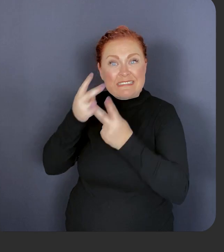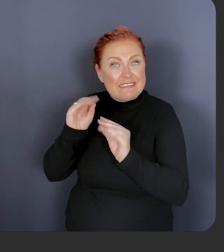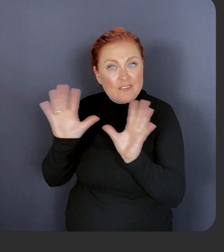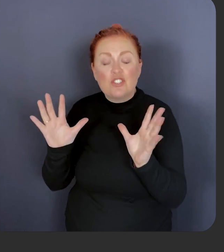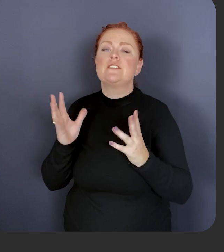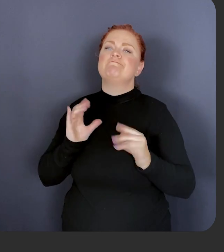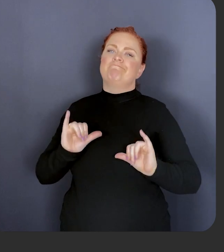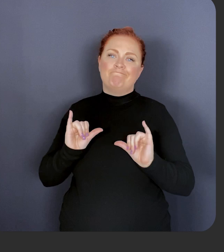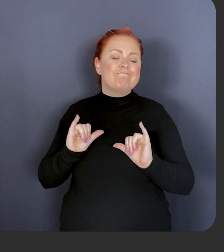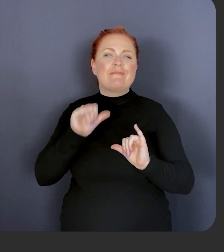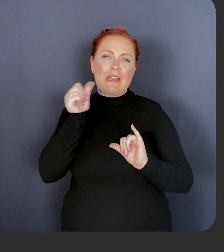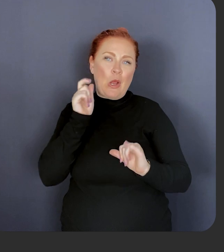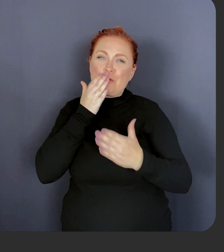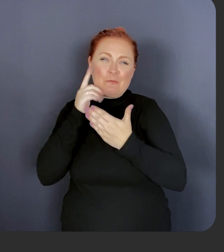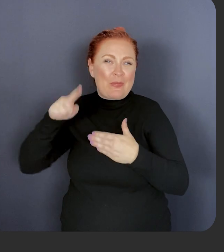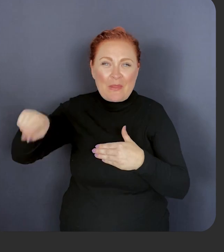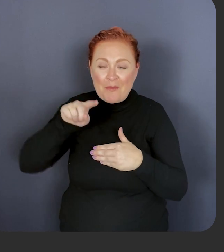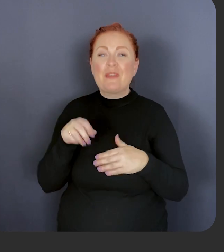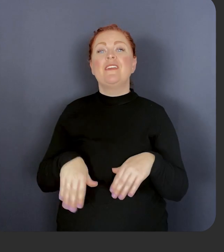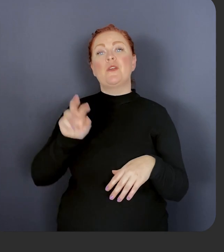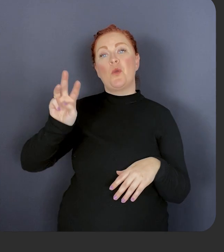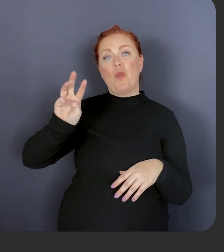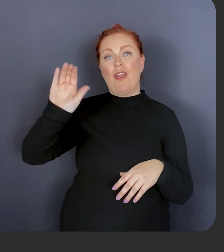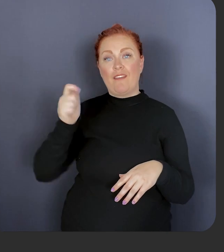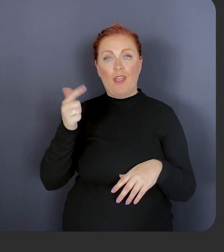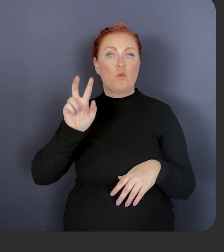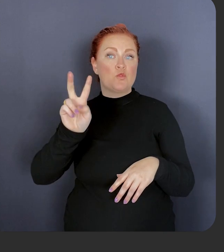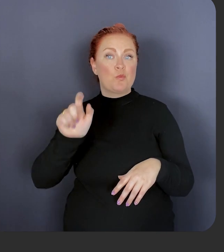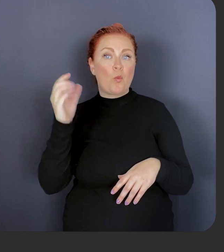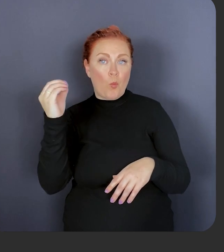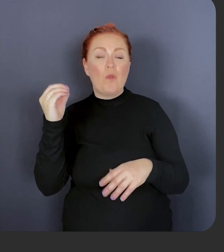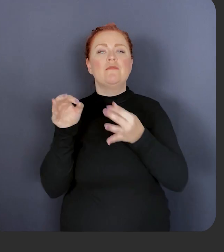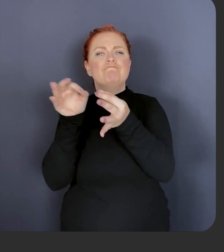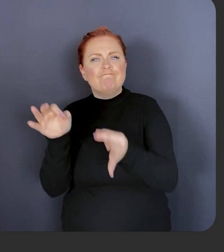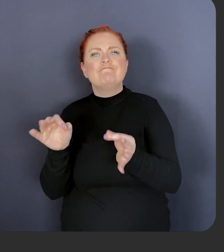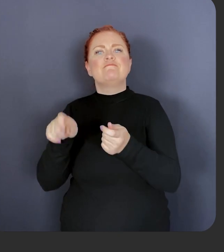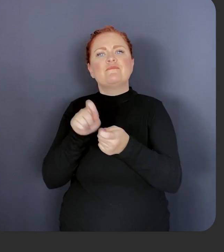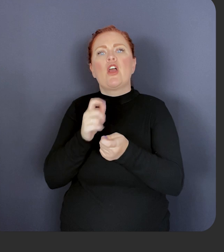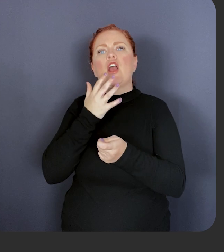The Web Content Accessibility Guidelines, or WCAG 2.0, define a series of color contrast ratios